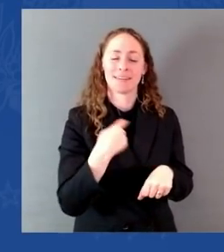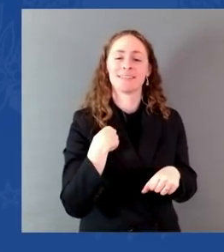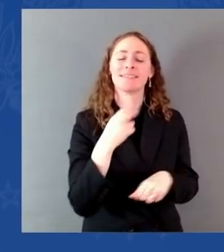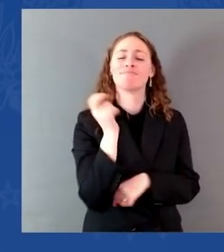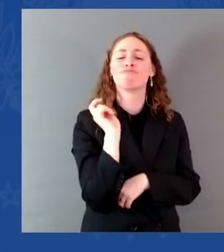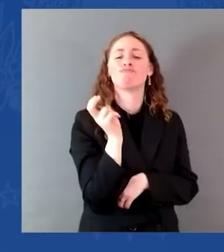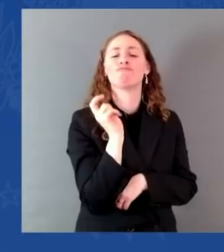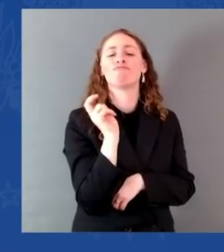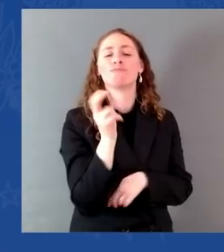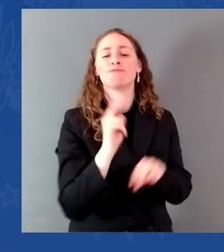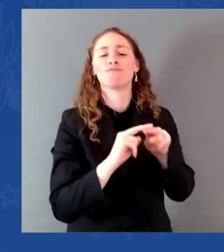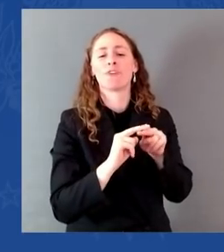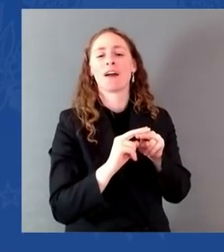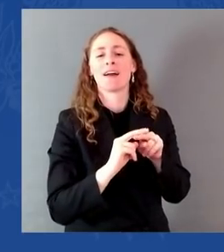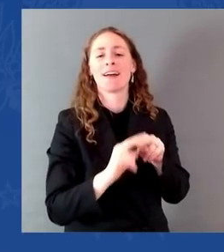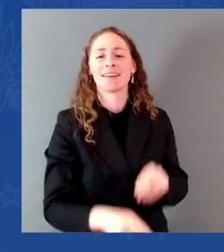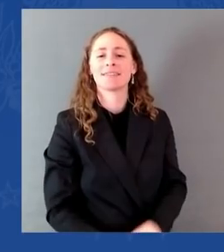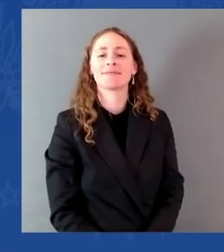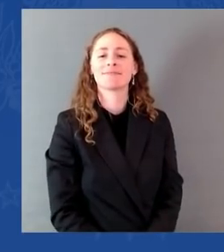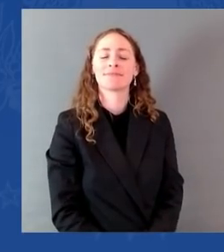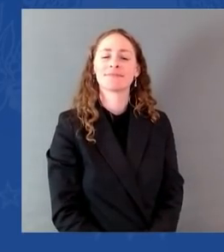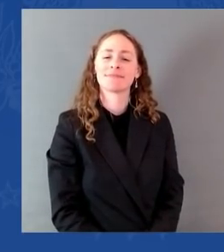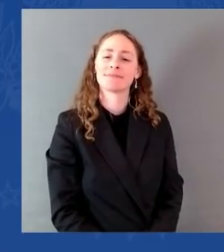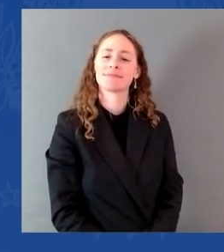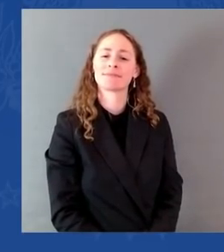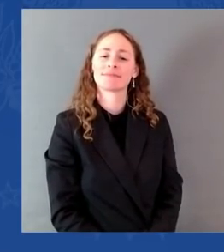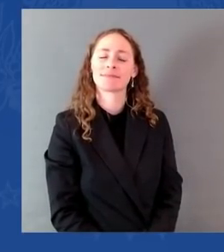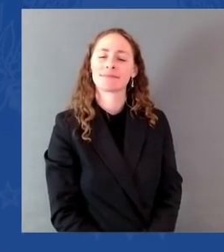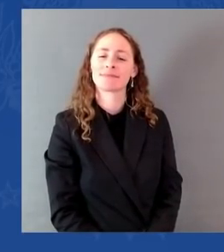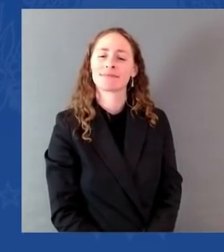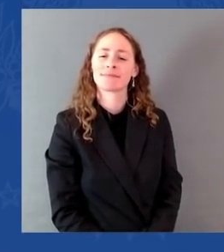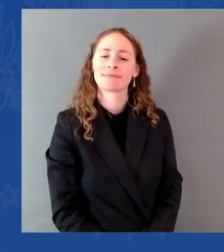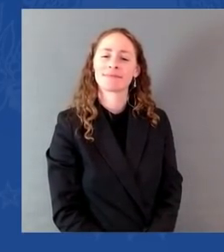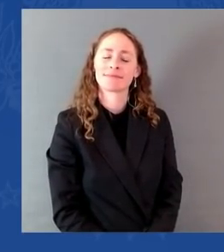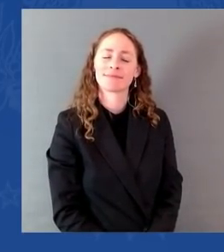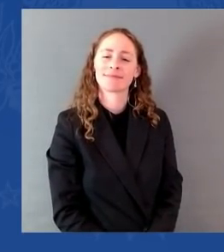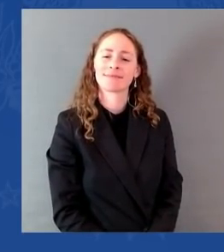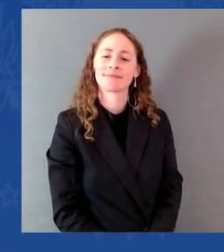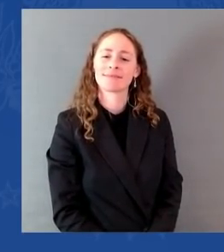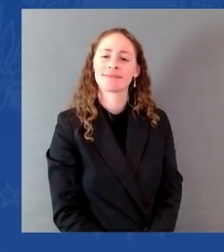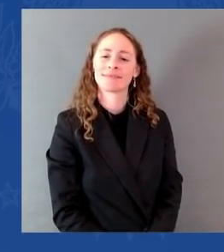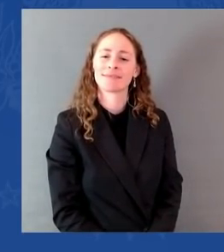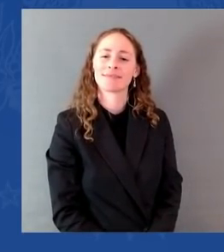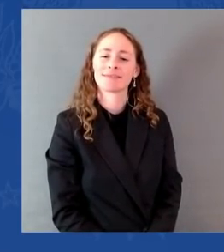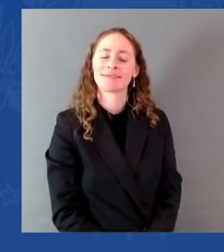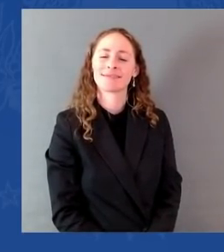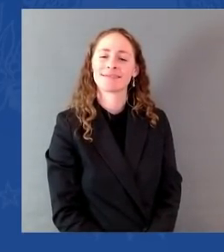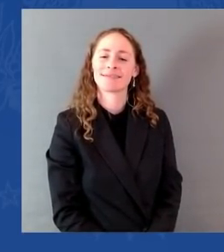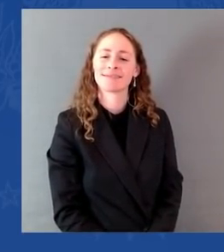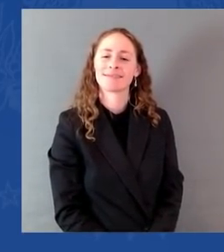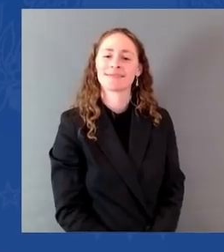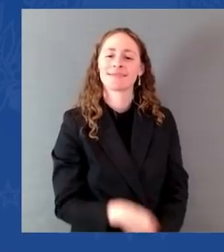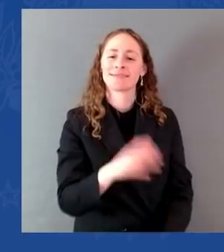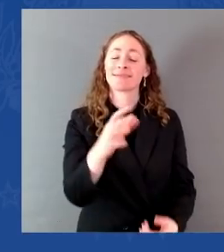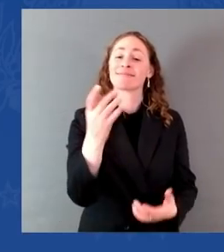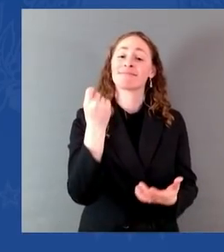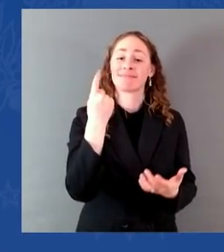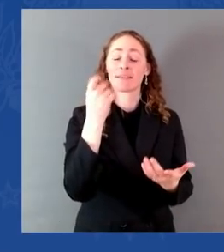it's a more dangerous circumstance. You can stop people with things on tracks, et cetera. And -- but I was going home to see my mom, who was sick.